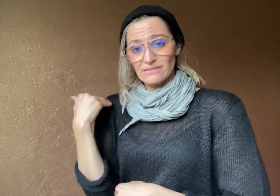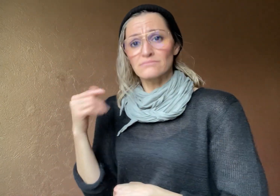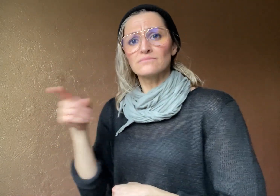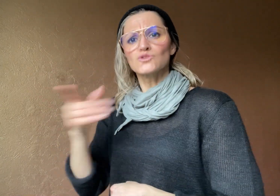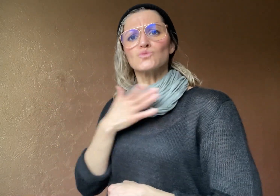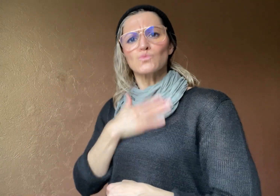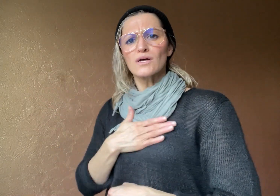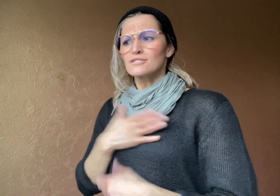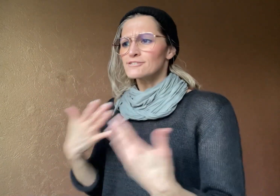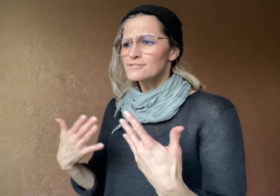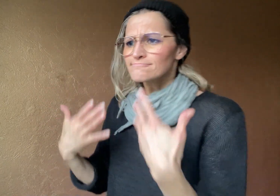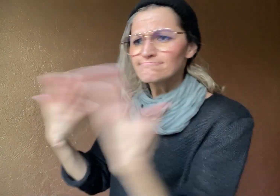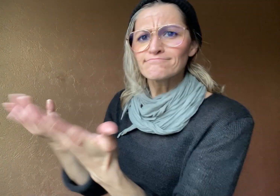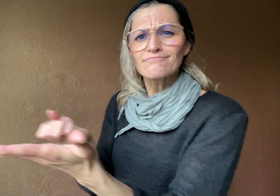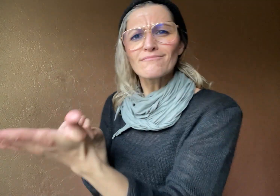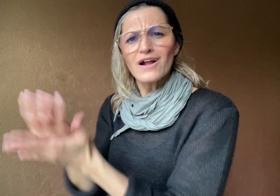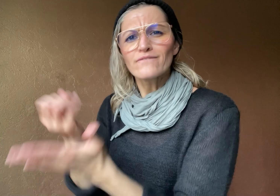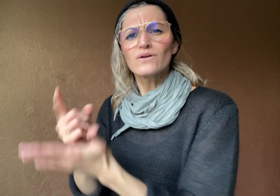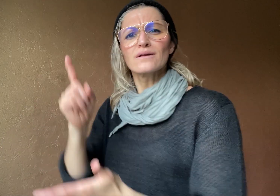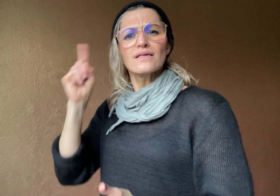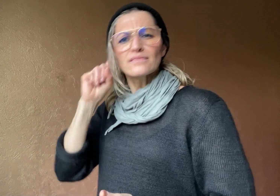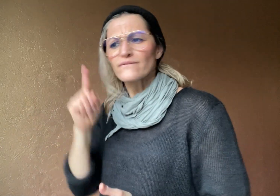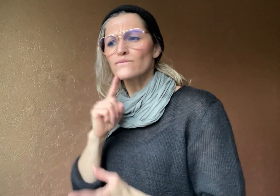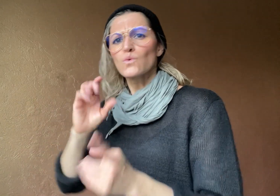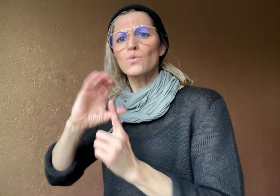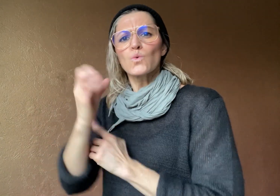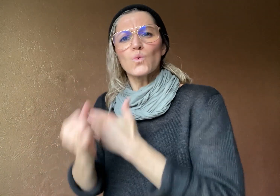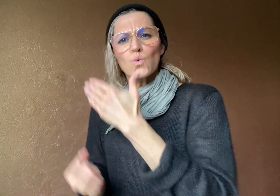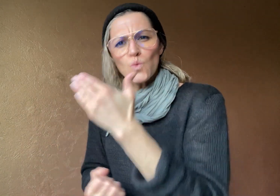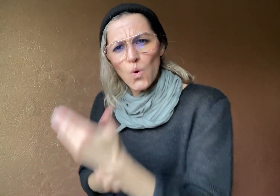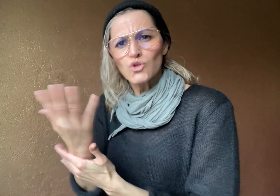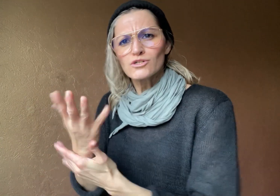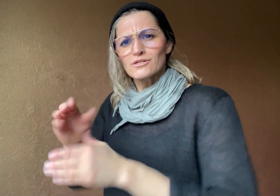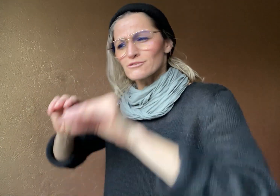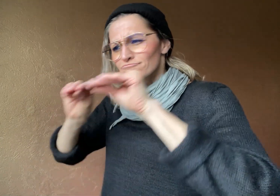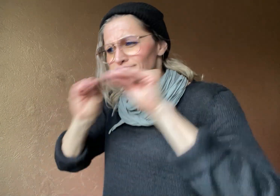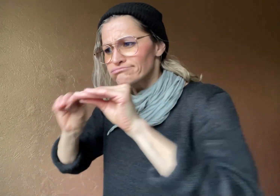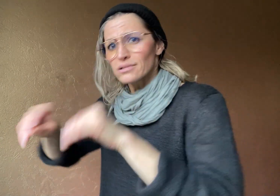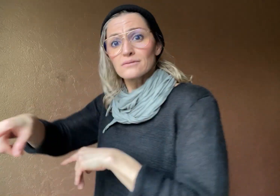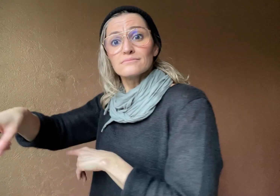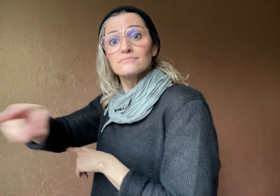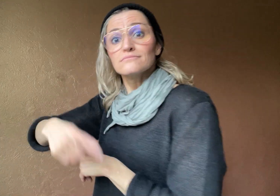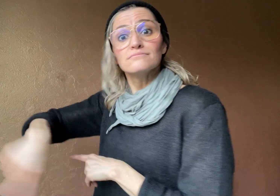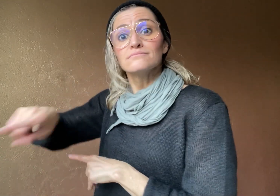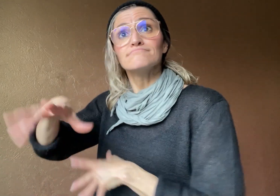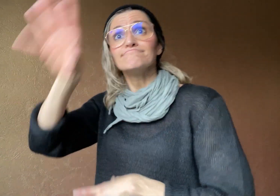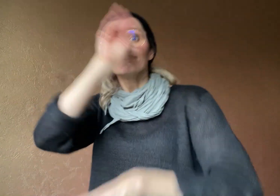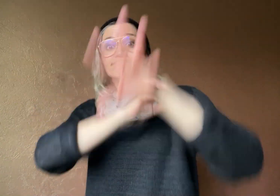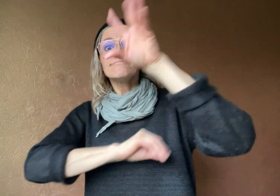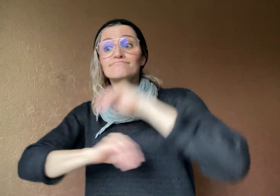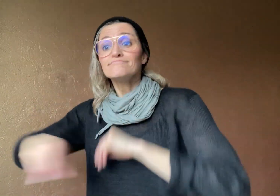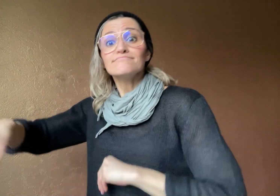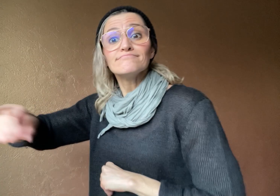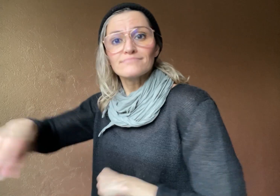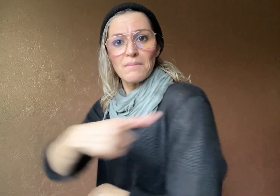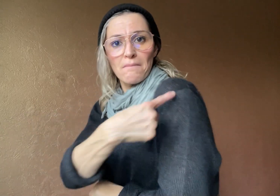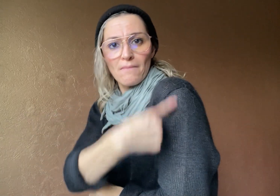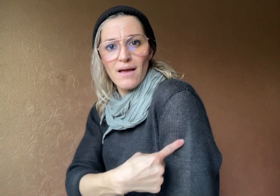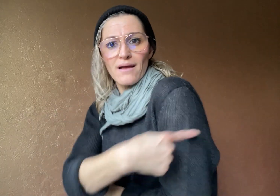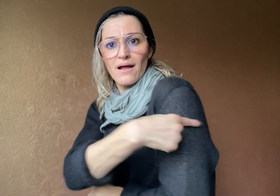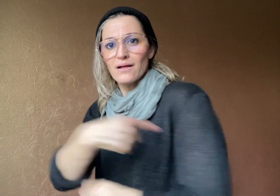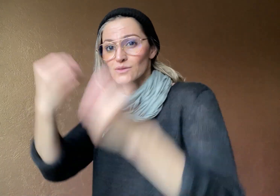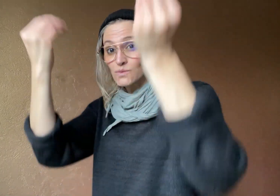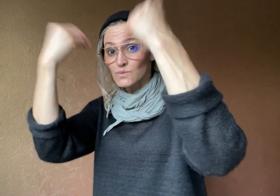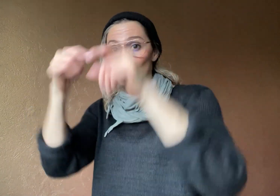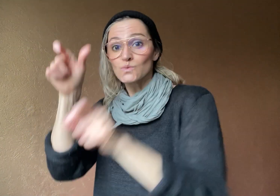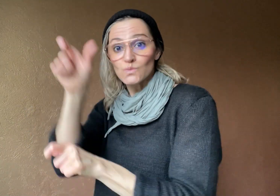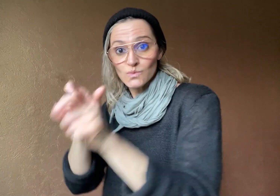2021 to provide Deaf culture education to medical students.